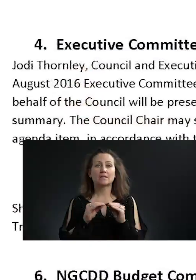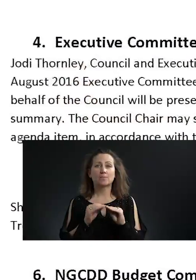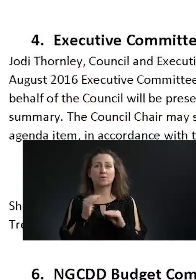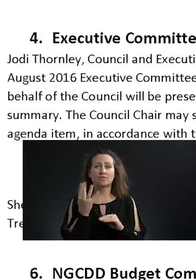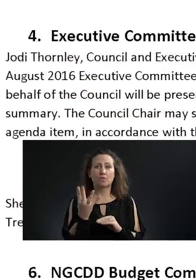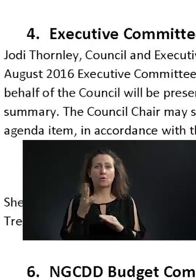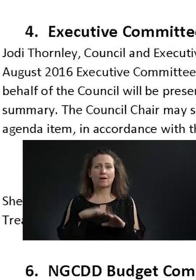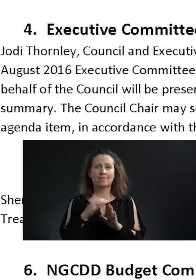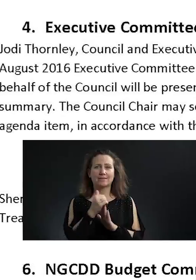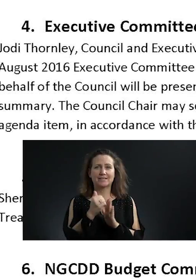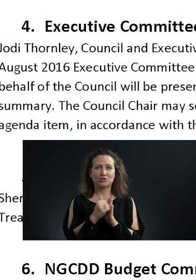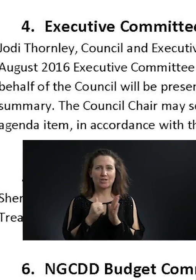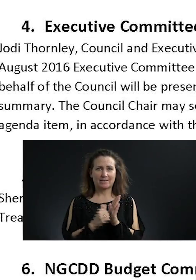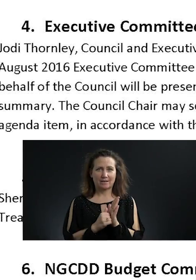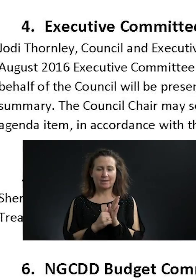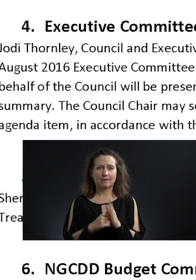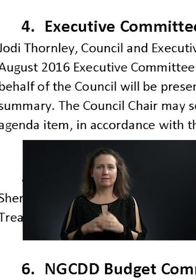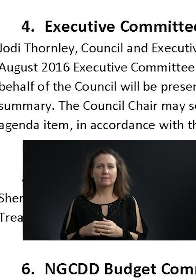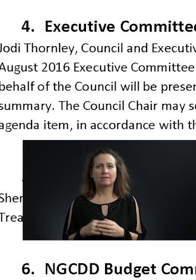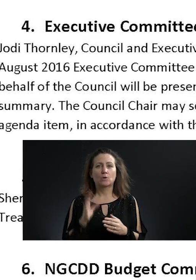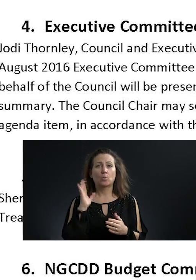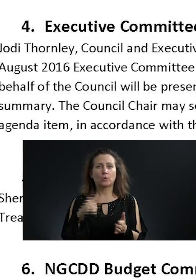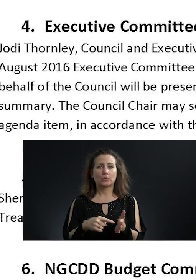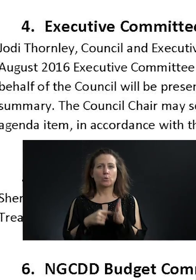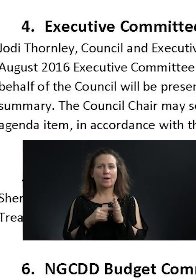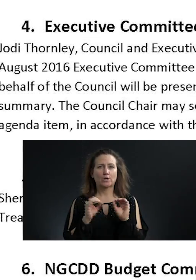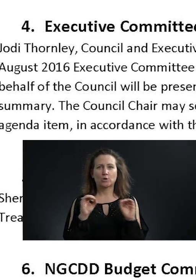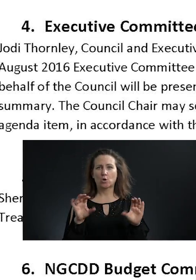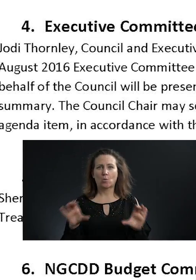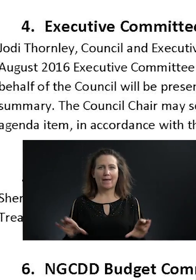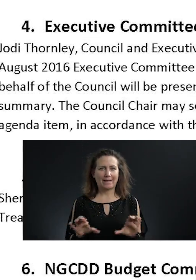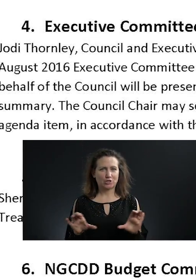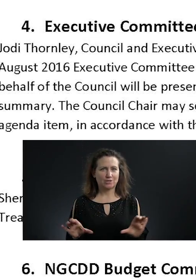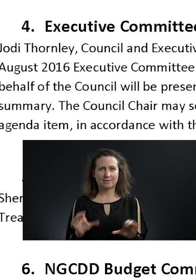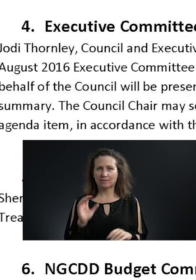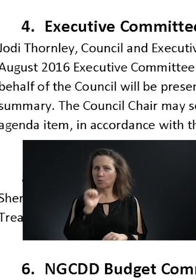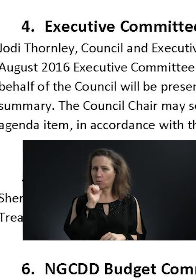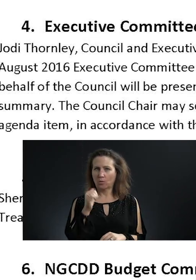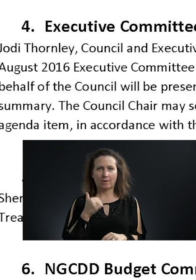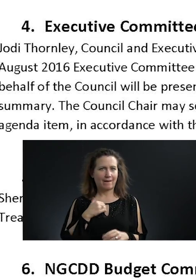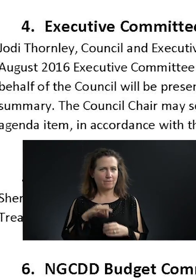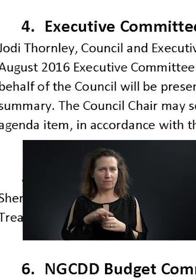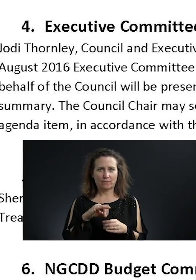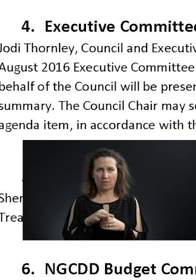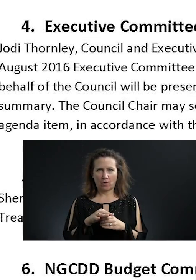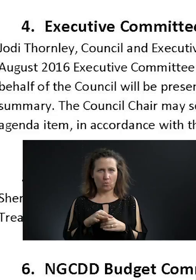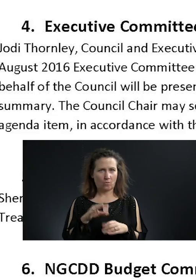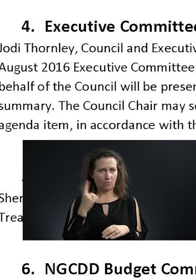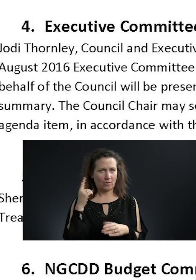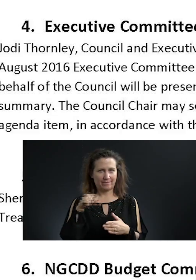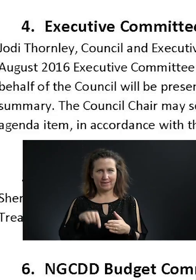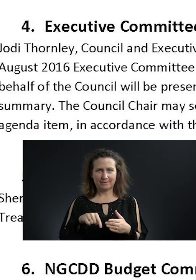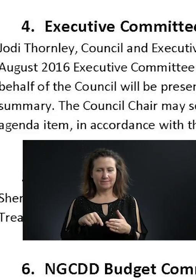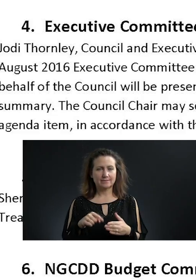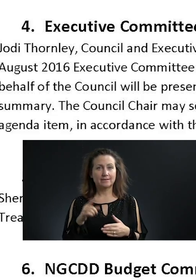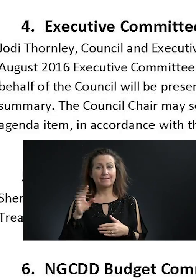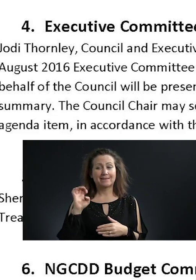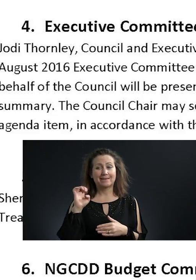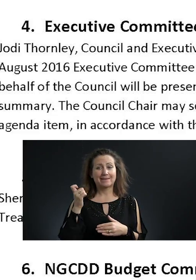Item number four on the agenda will require no action there will not be a vote taken on this the executive committee